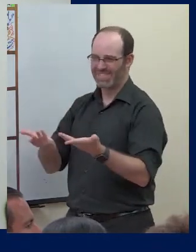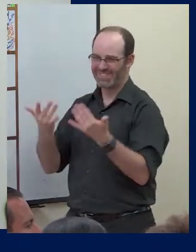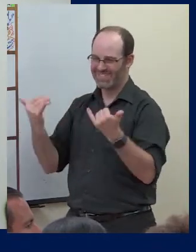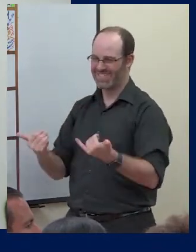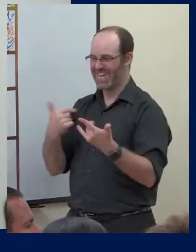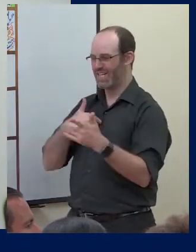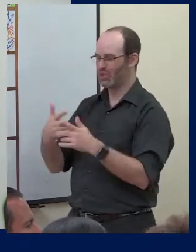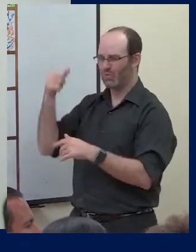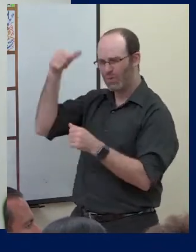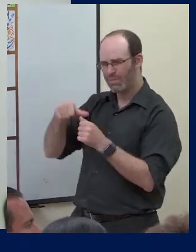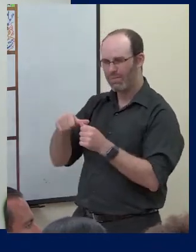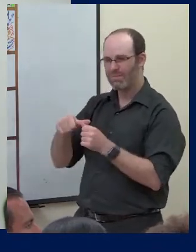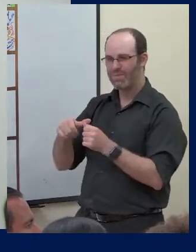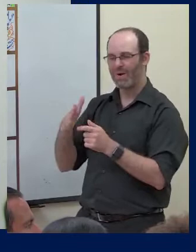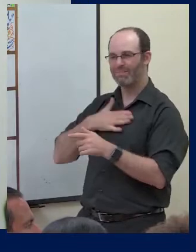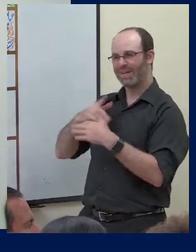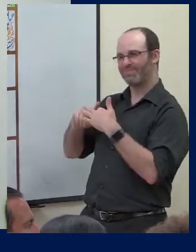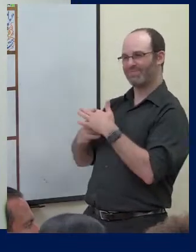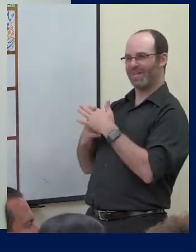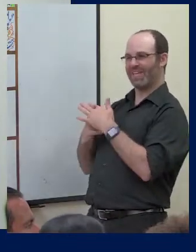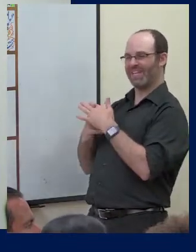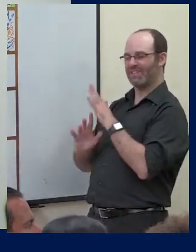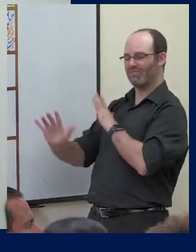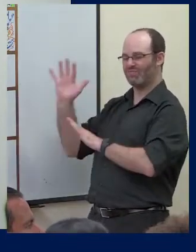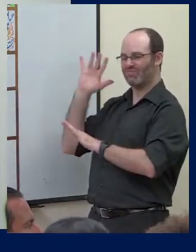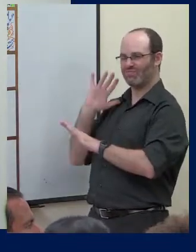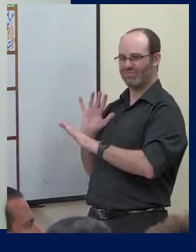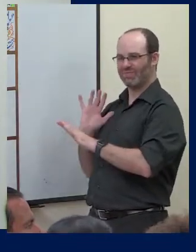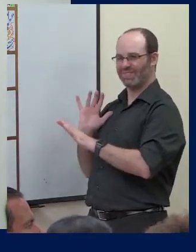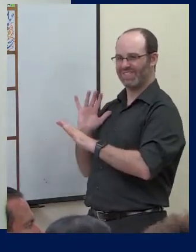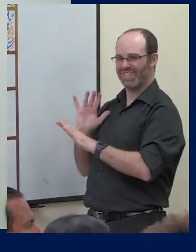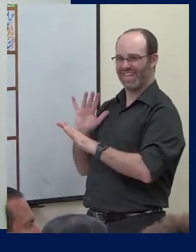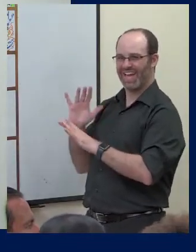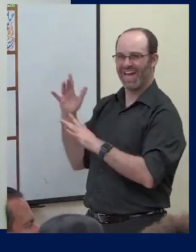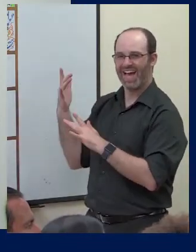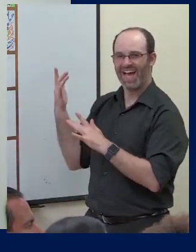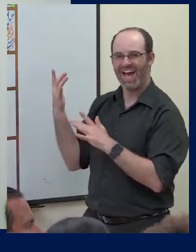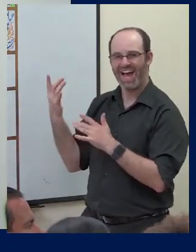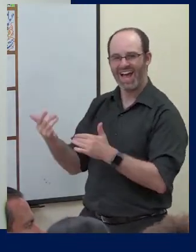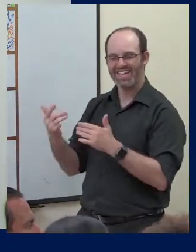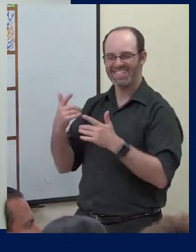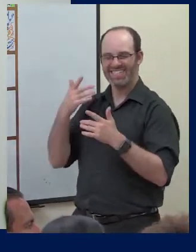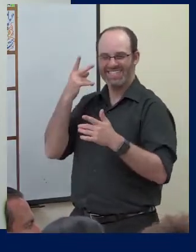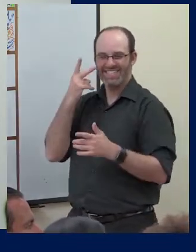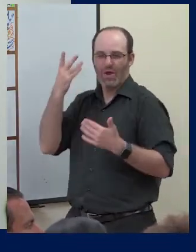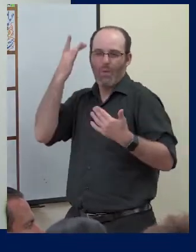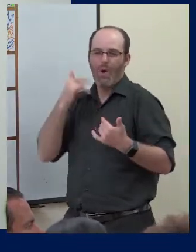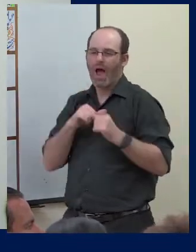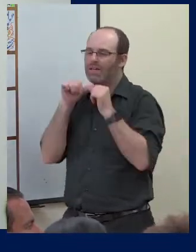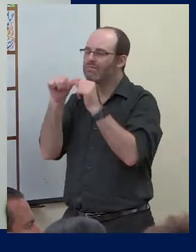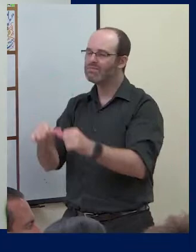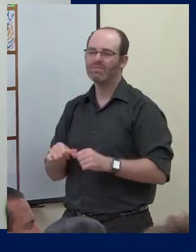I started and why it is that I continue to want to do this work and you are responsible